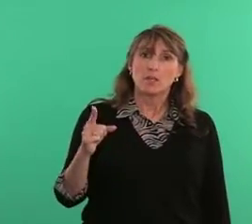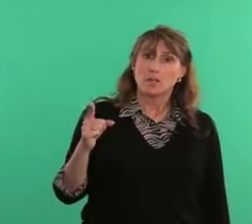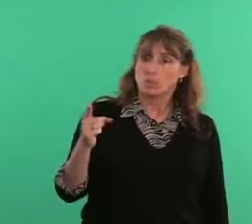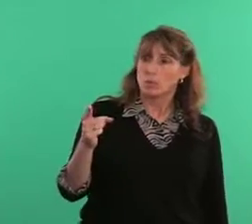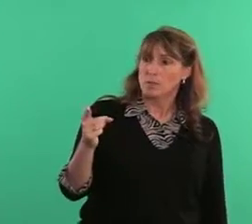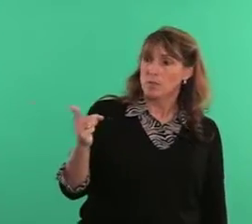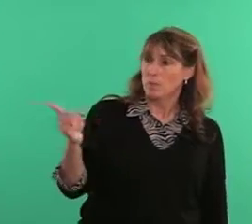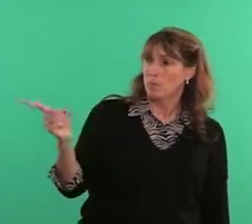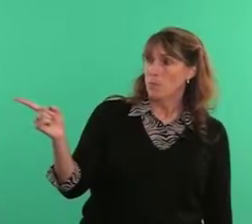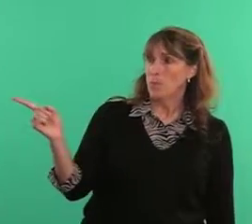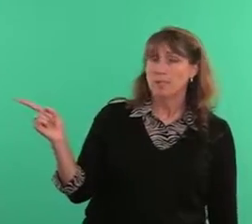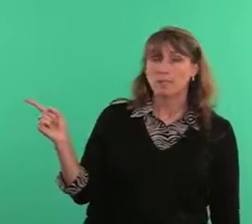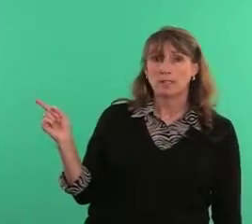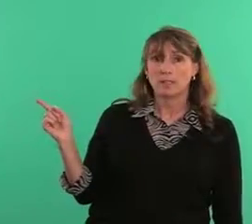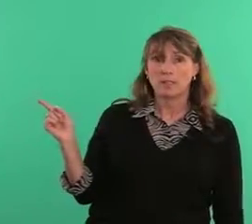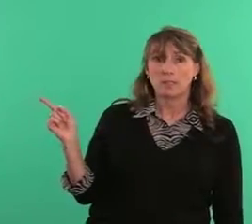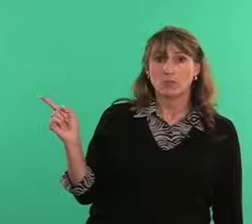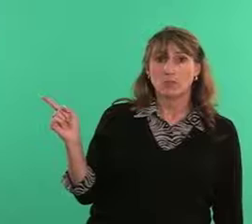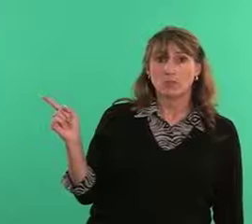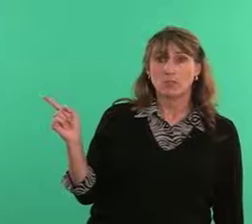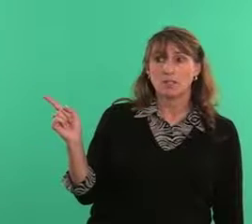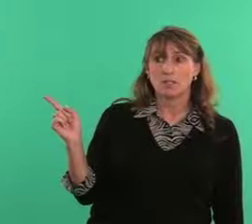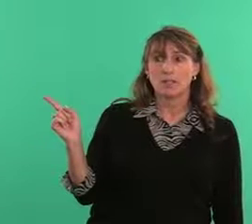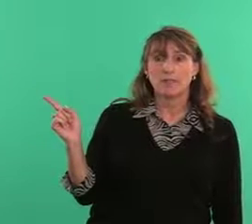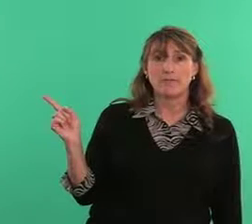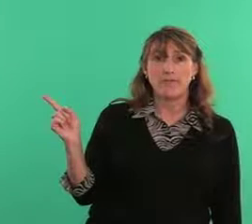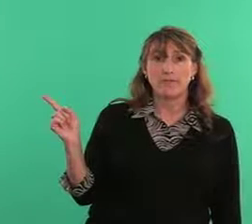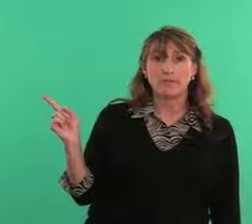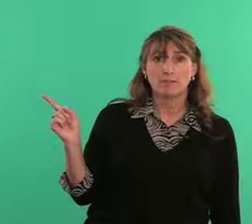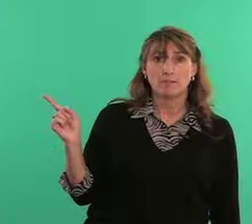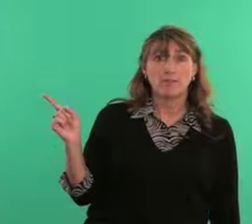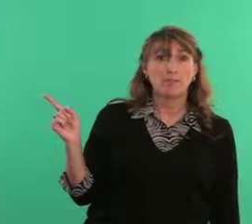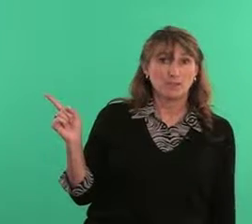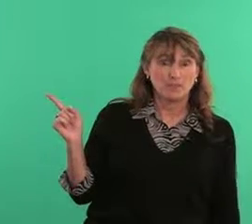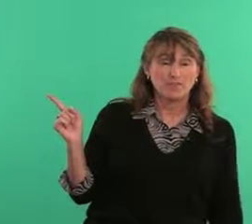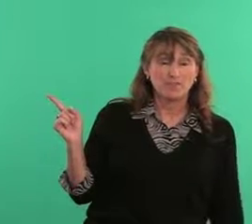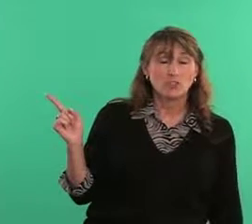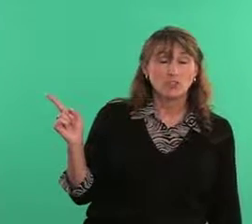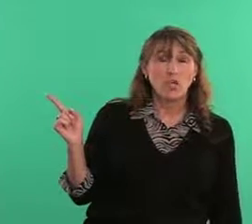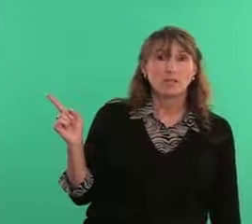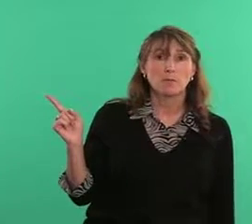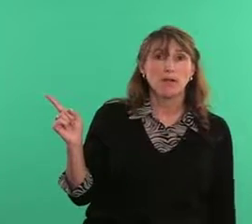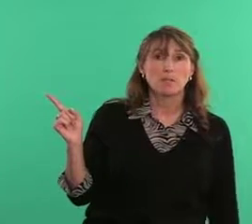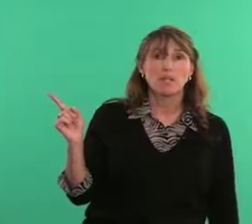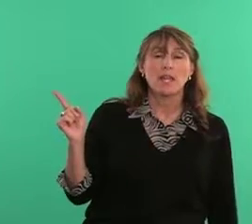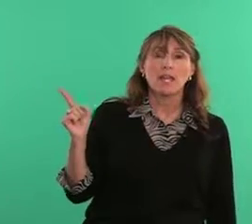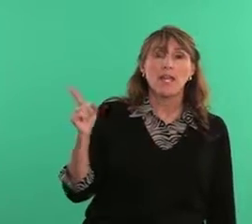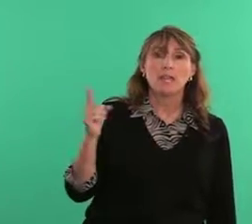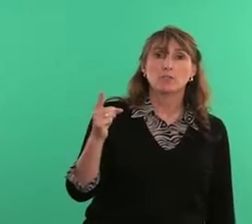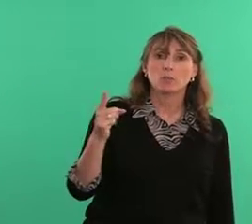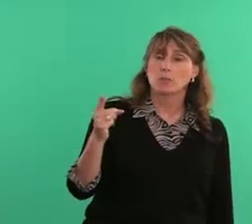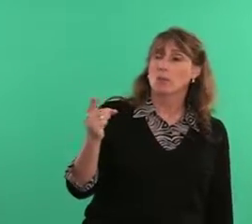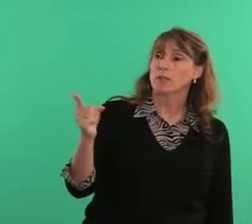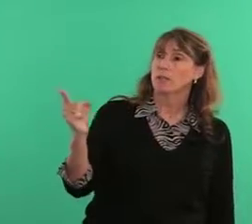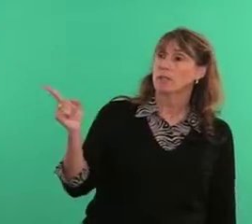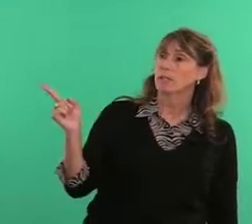you would point in the direction of they, them, that that you're talking about, and you do a quick look